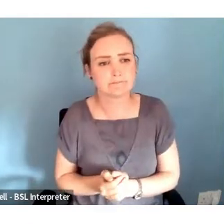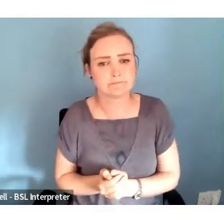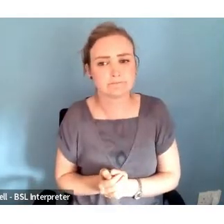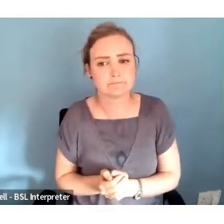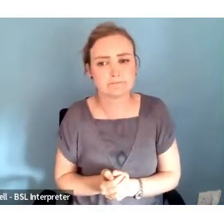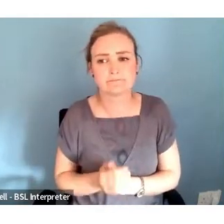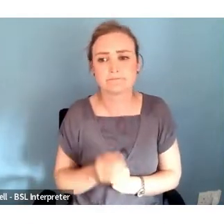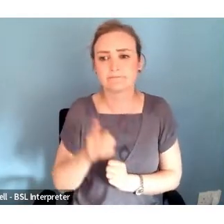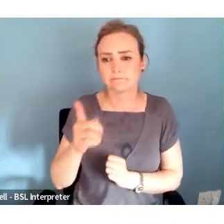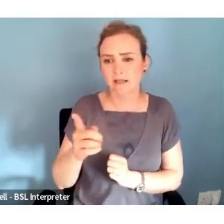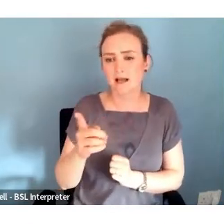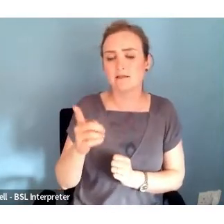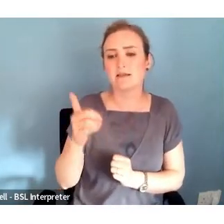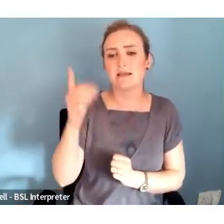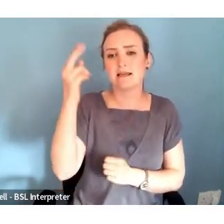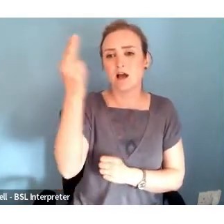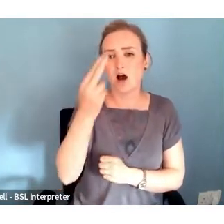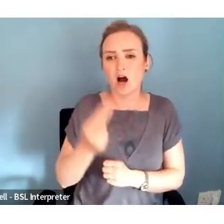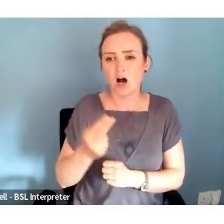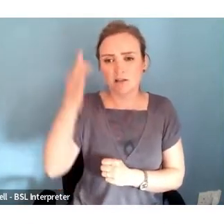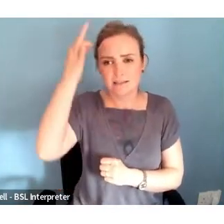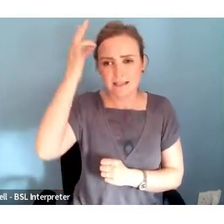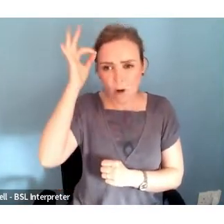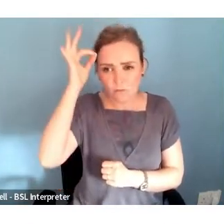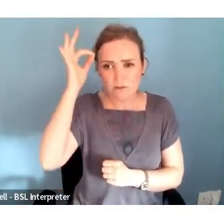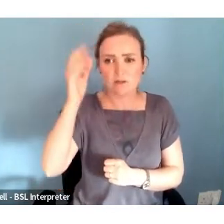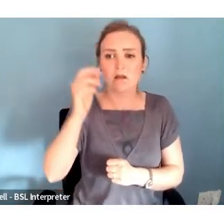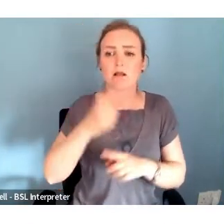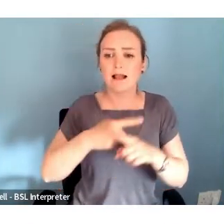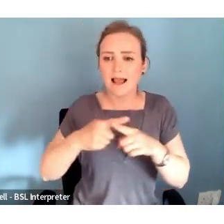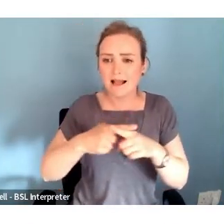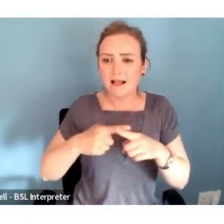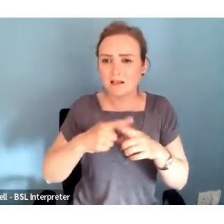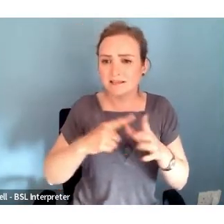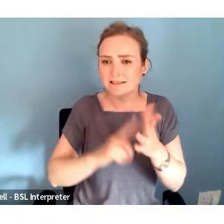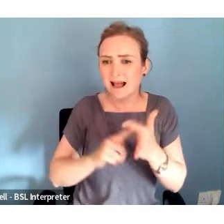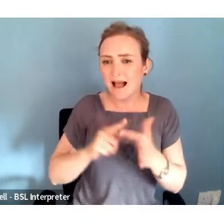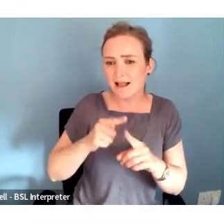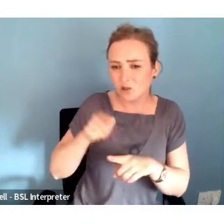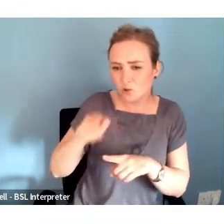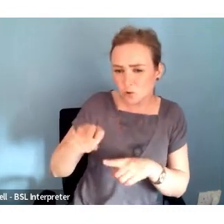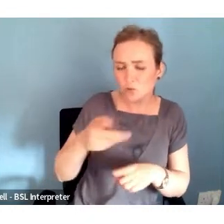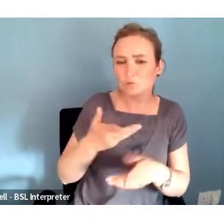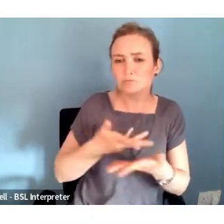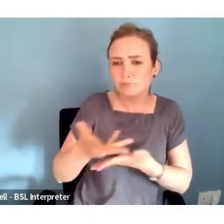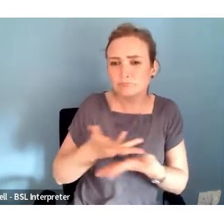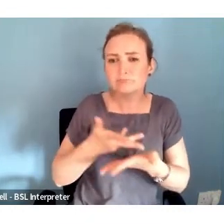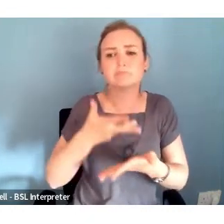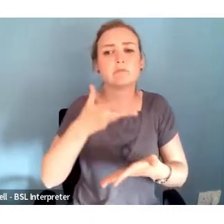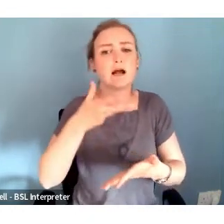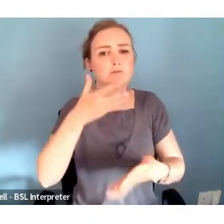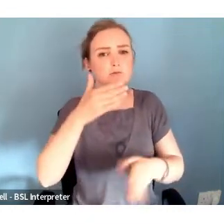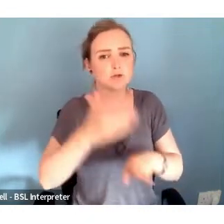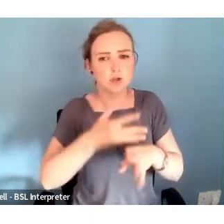Arts Council, England, you talk about going through job descriptions with a red pen. So it's actually making sure